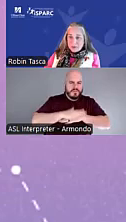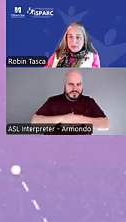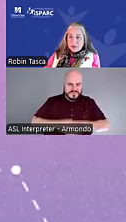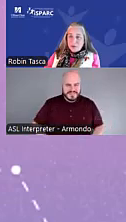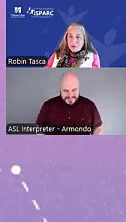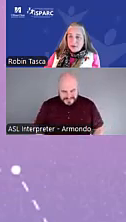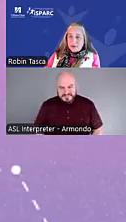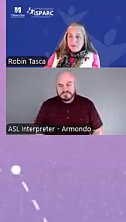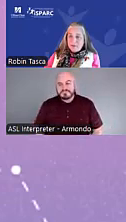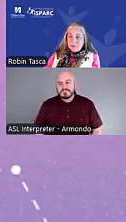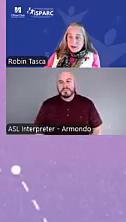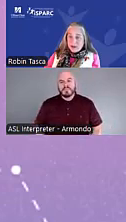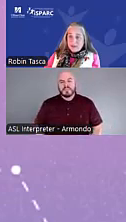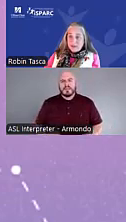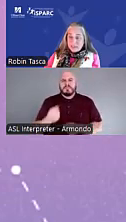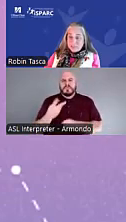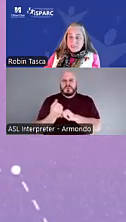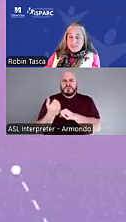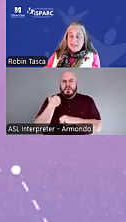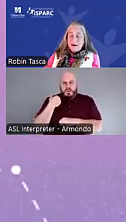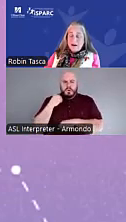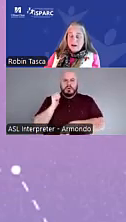A few years ago, we created five tips